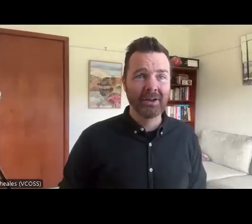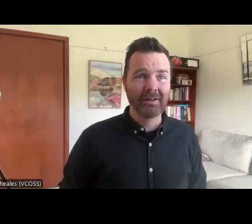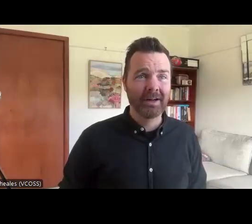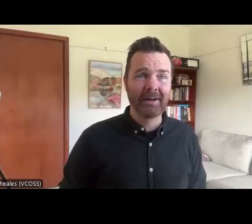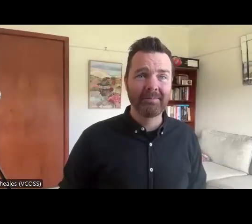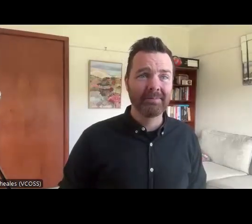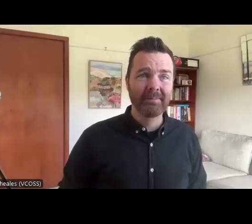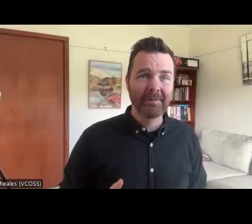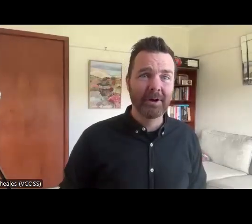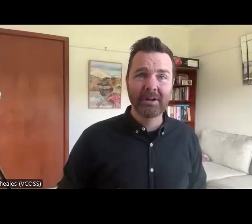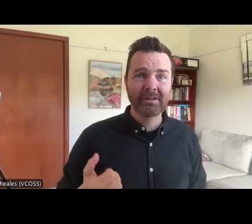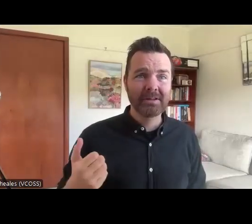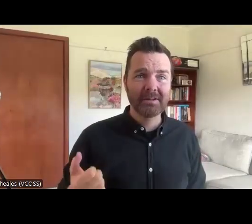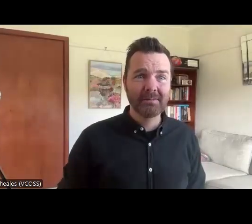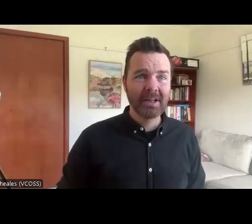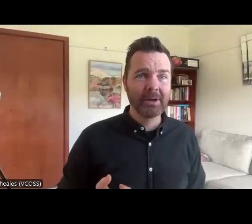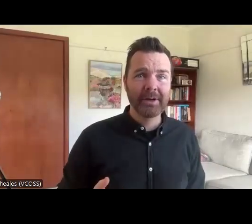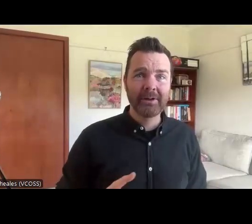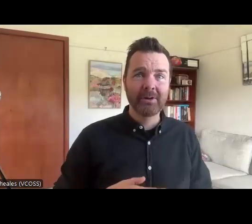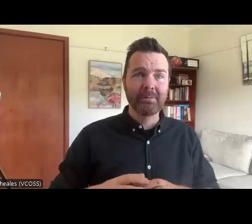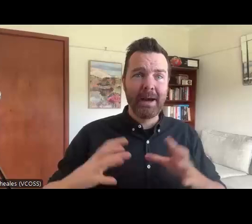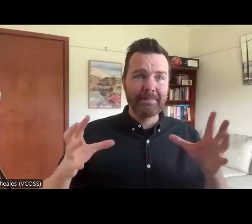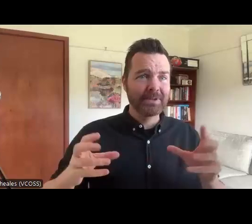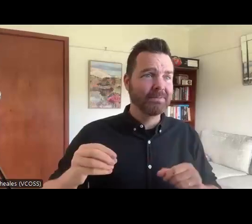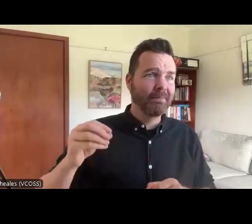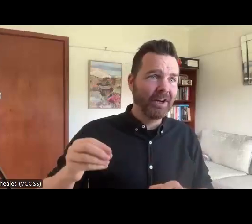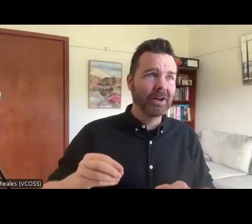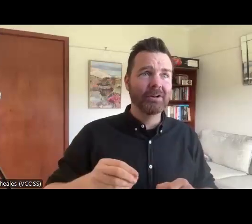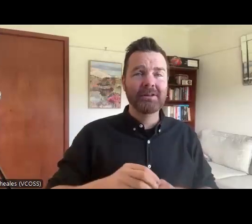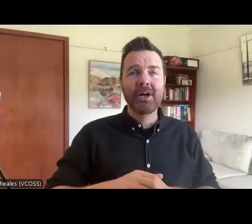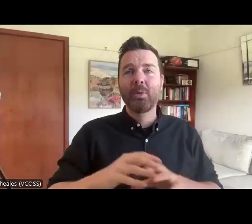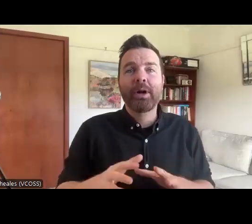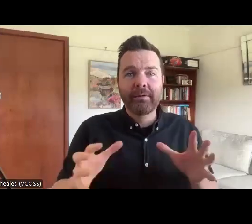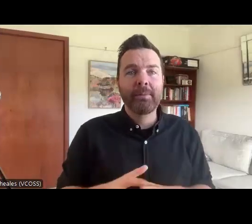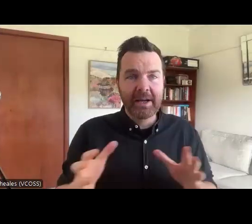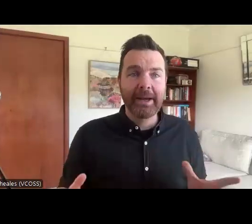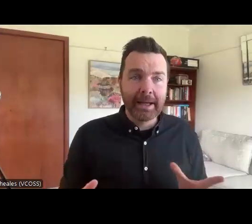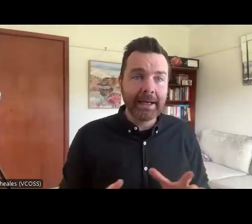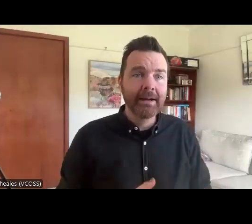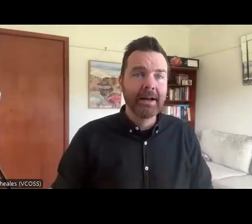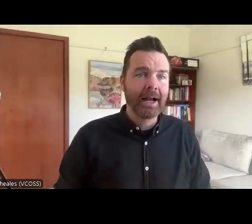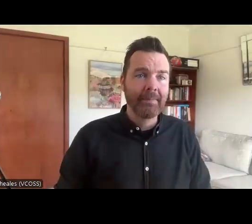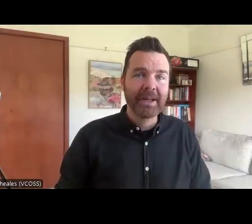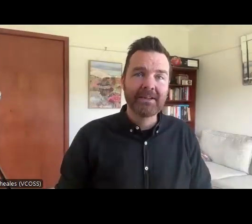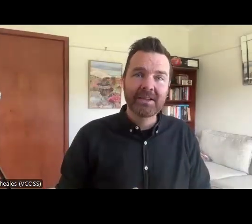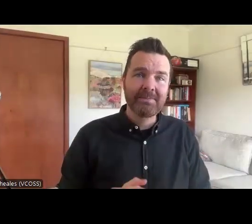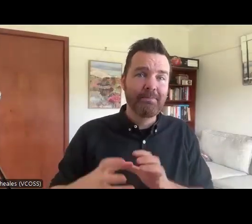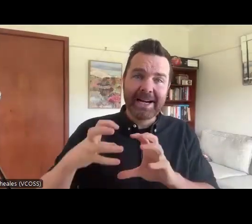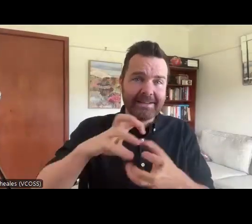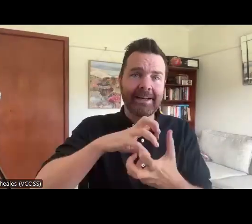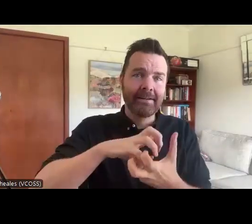know photos, the ability to do maps, videos, whatever it may be it's just baked in